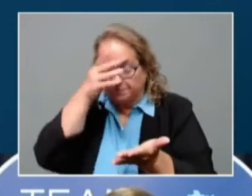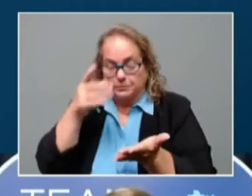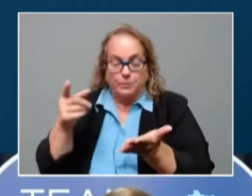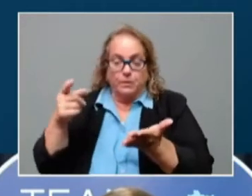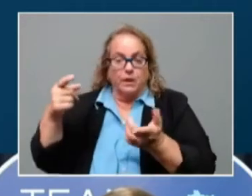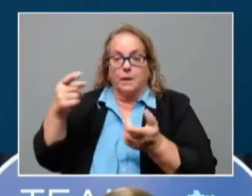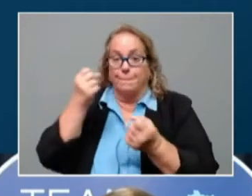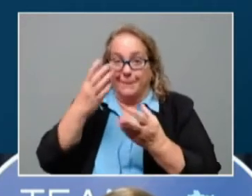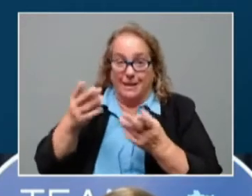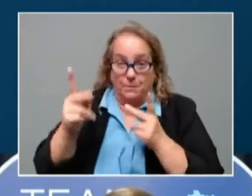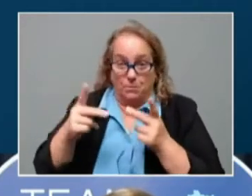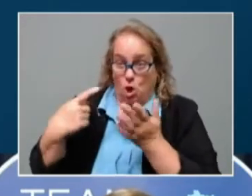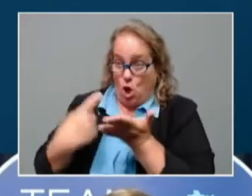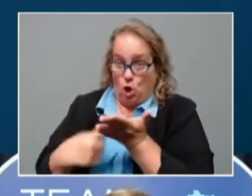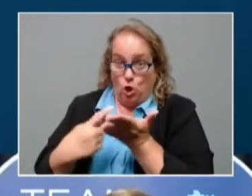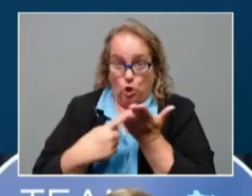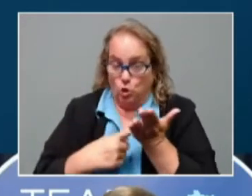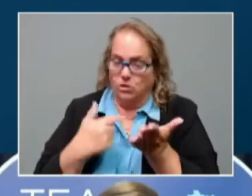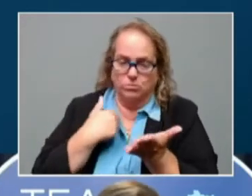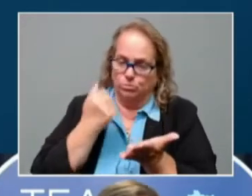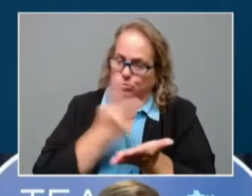just point out to health care.